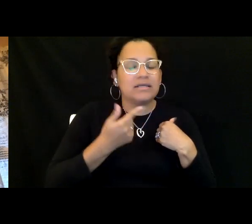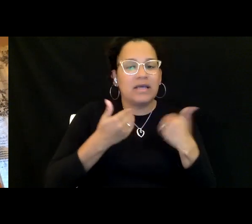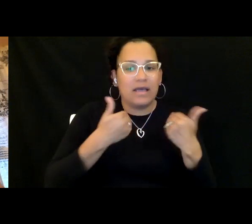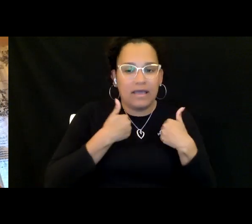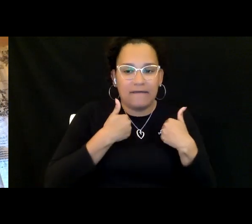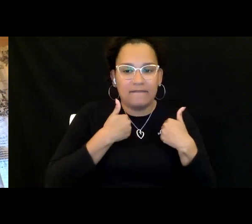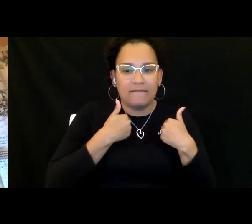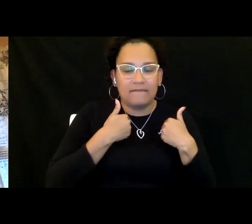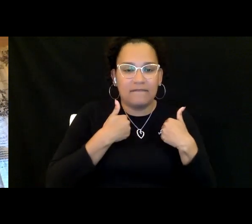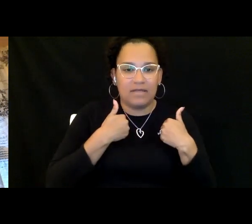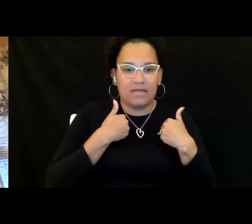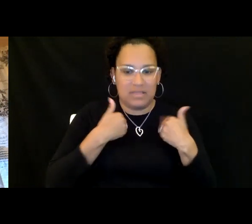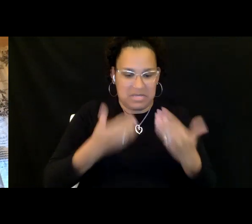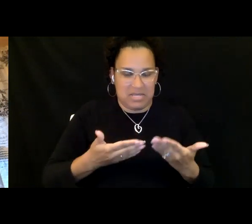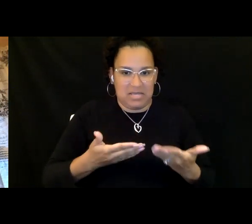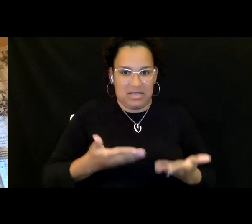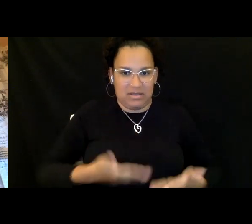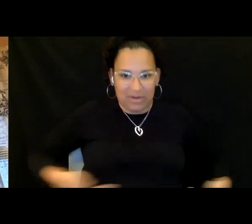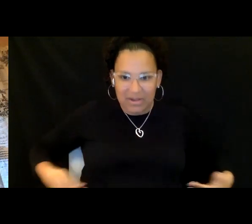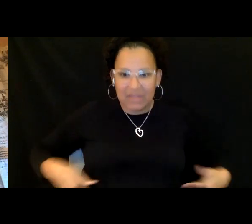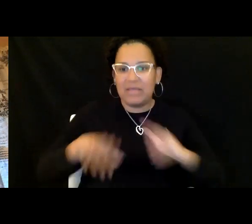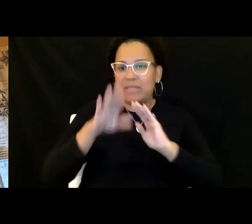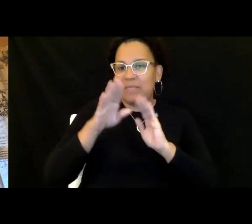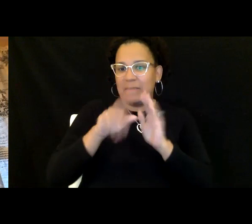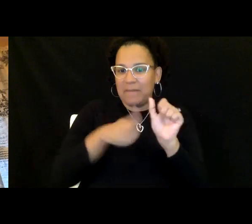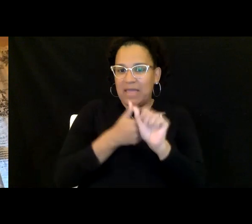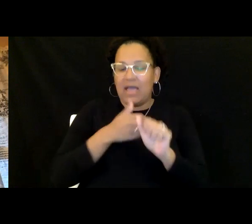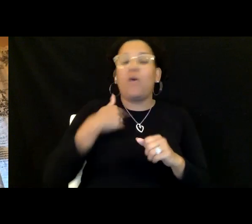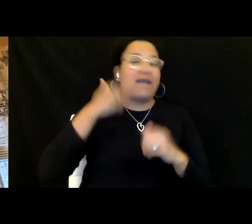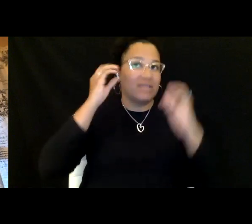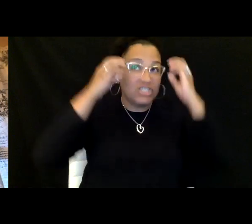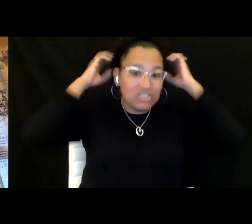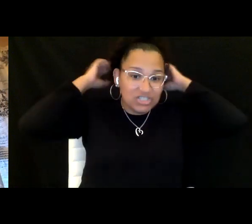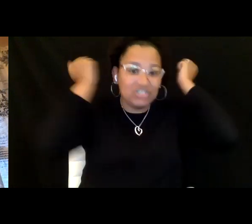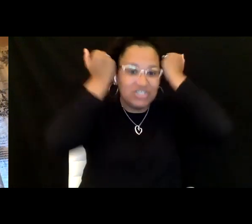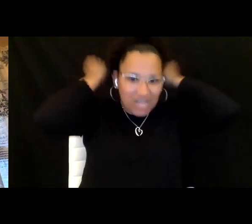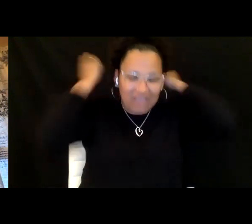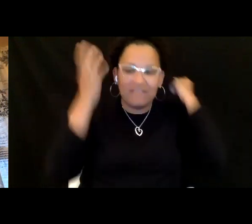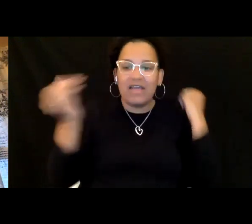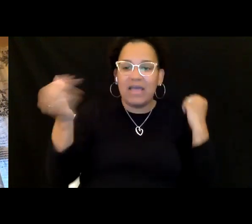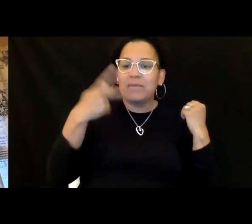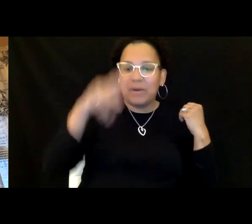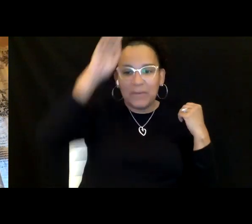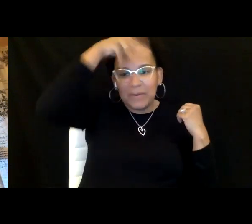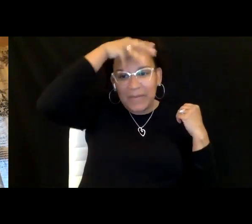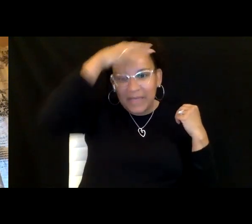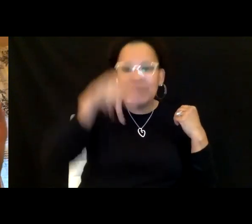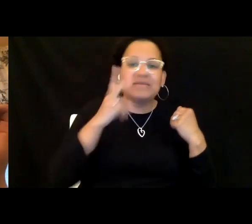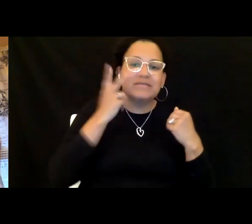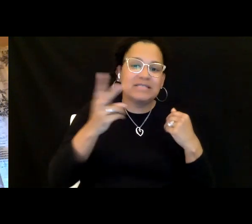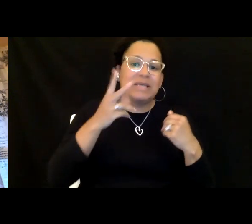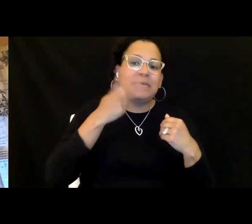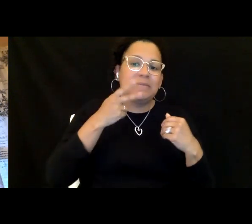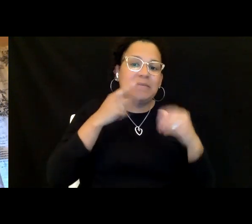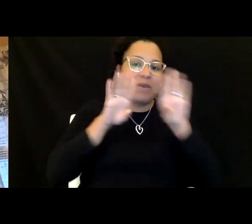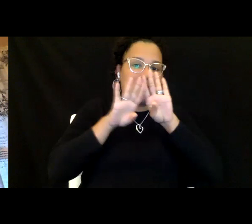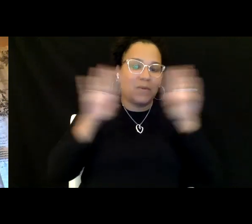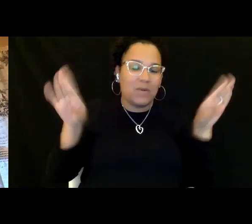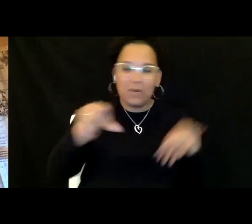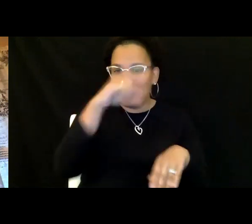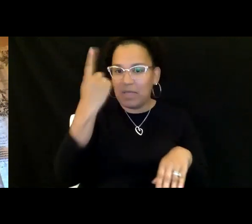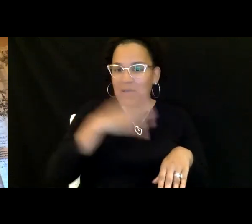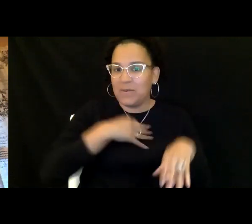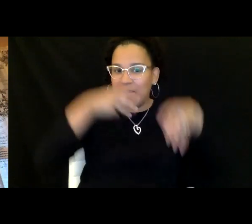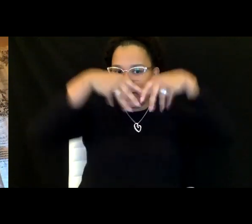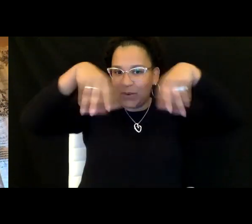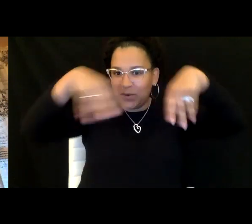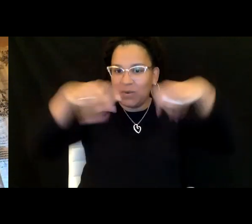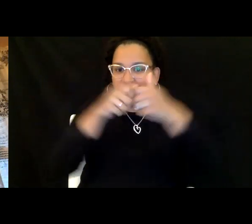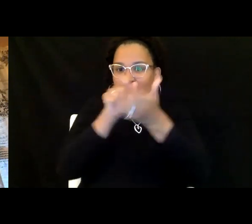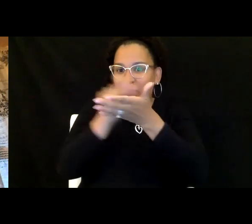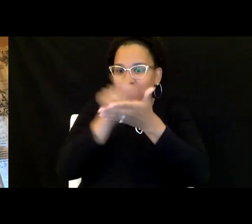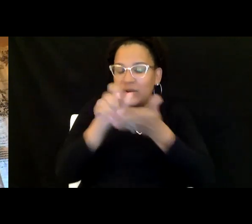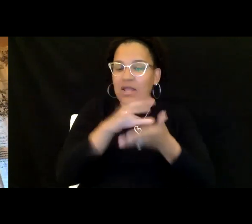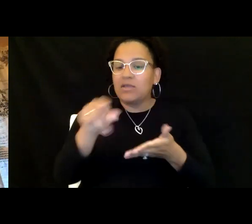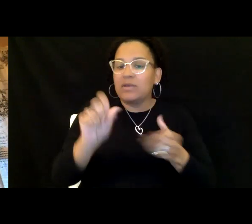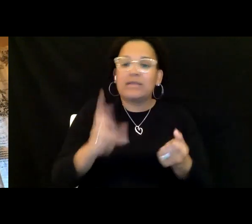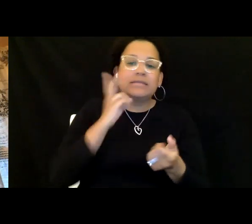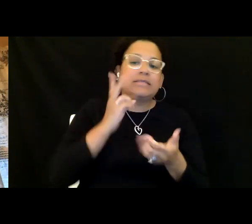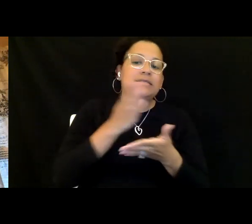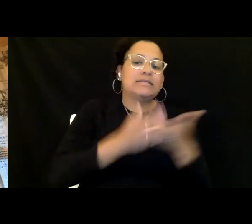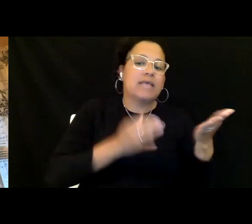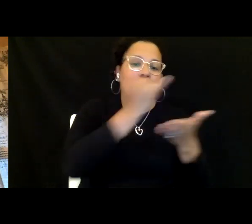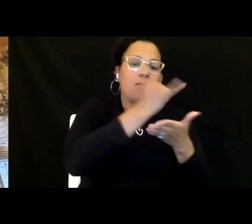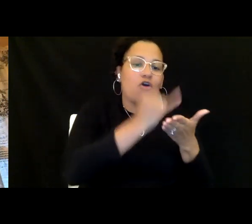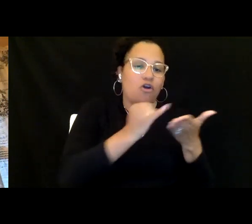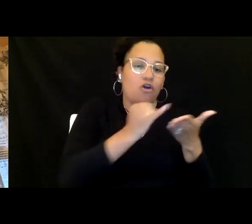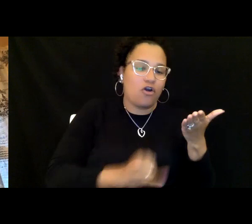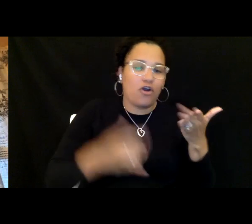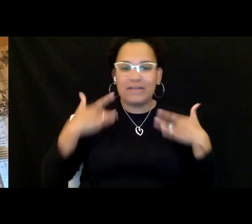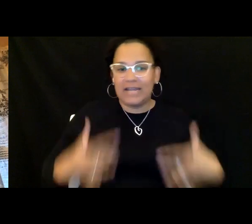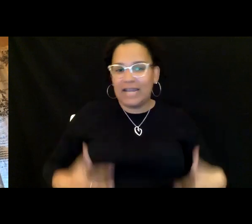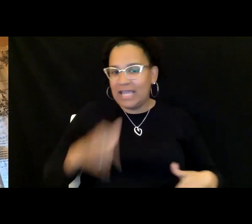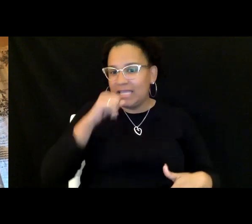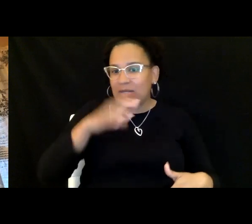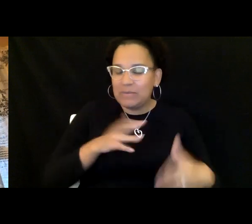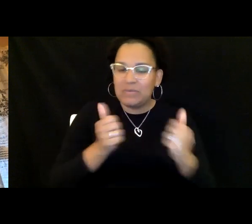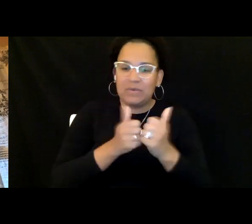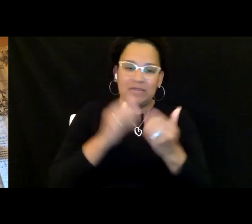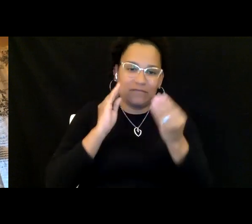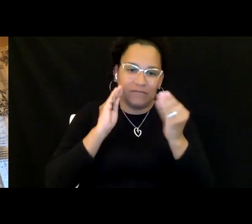Liv Mammone: Crop top in the back and purple bangs in the front behind me, you can see pink walls, you can see a black and white curtain with writing on it, and you can see some art of naked women with flowers, instead of faces.